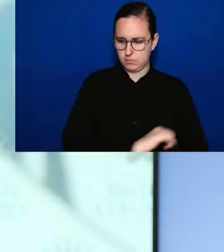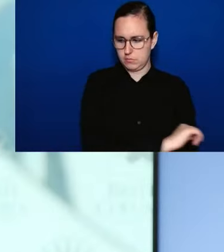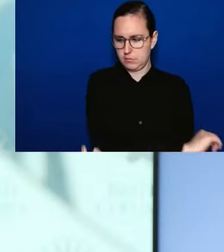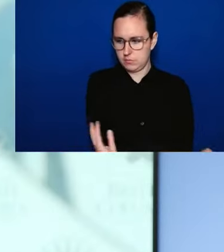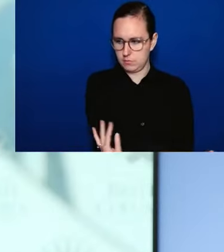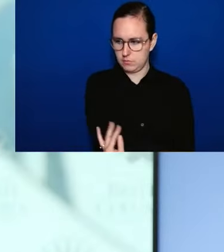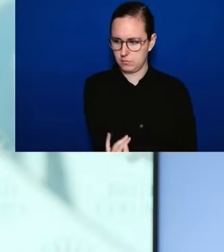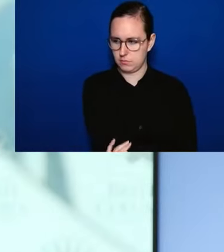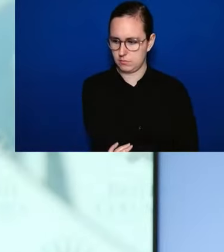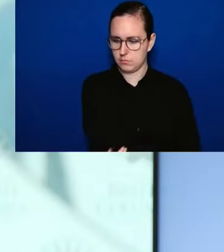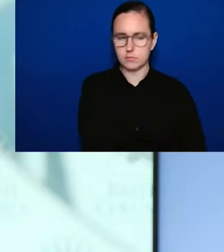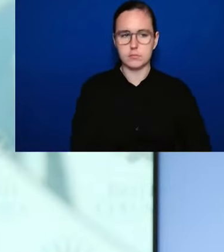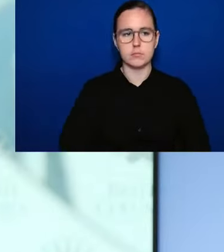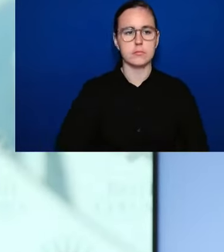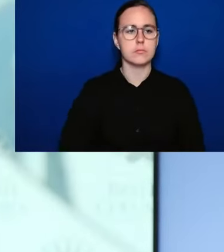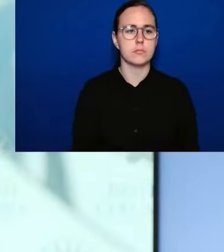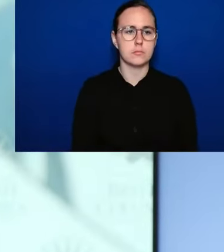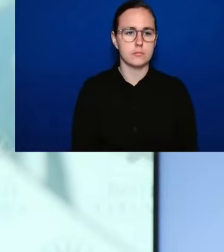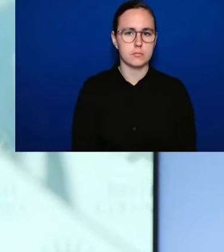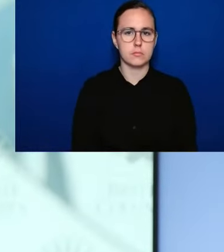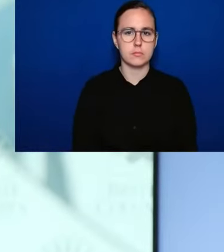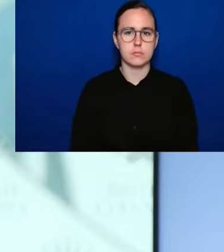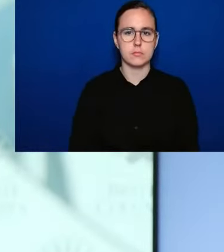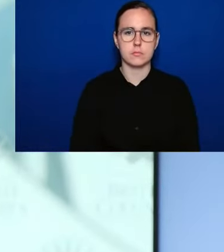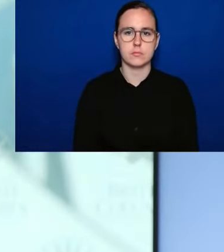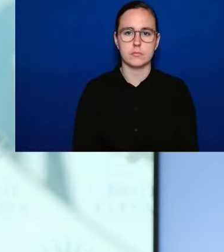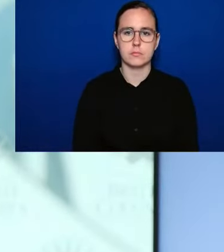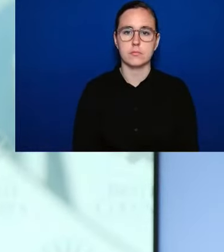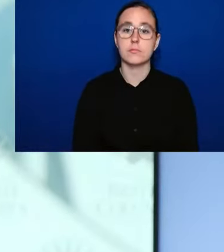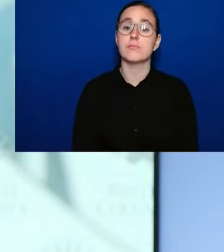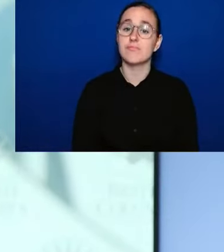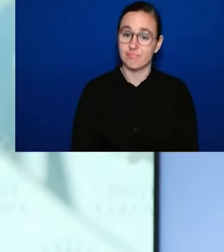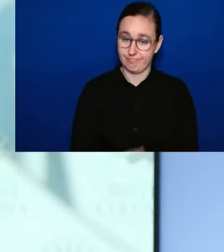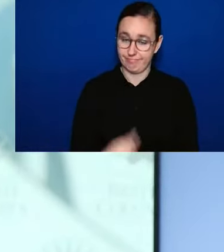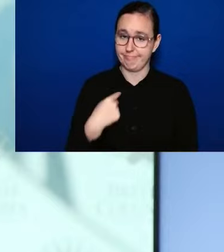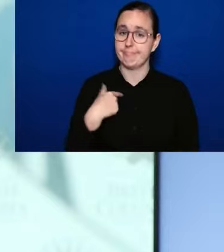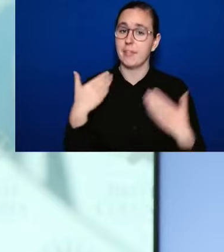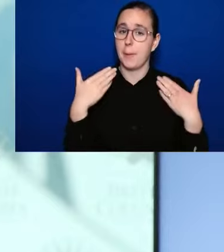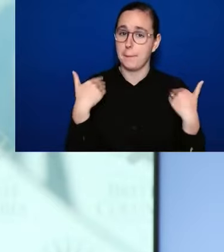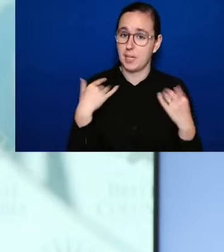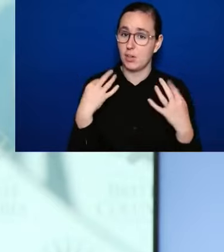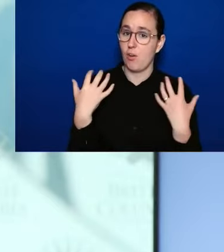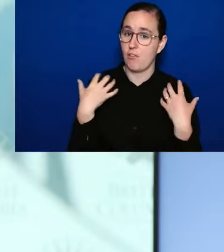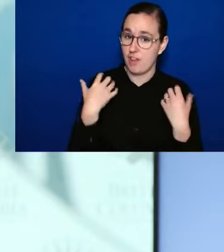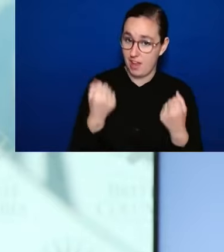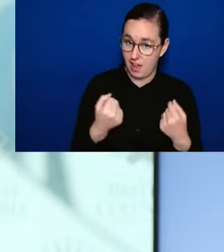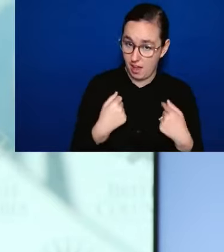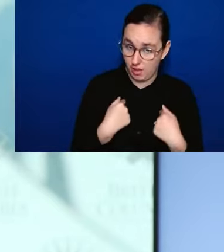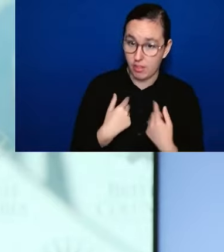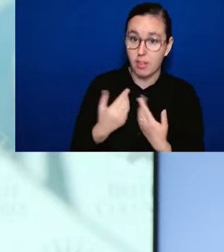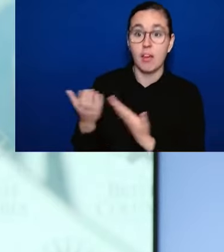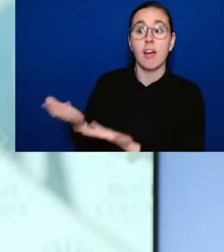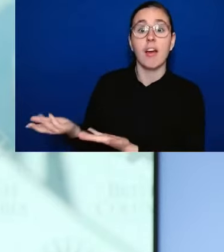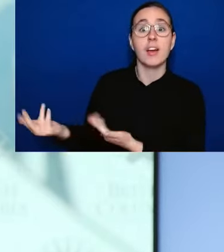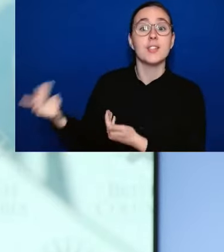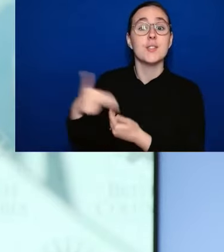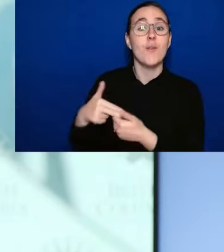BC's minister of health joining me today is that your money Henry BC's provincial health office we're honoured to be here